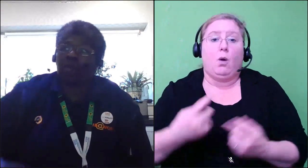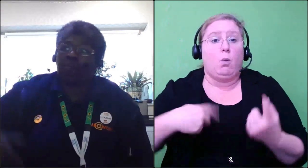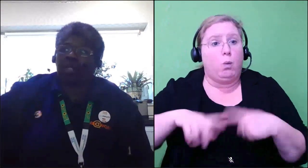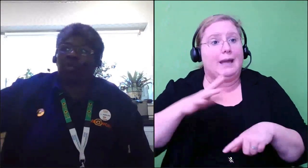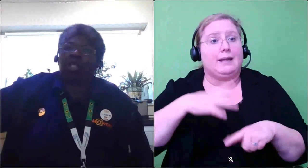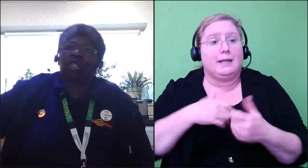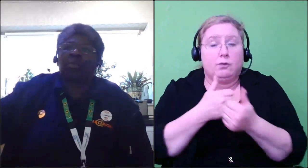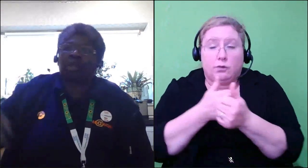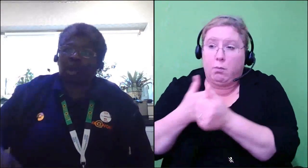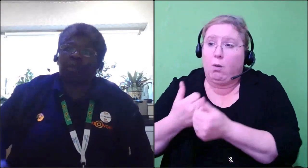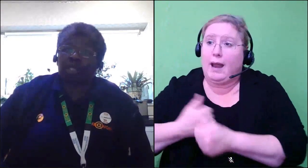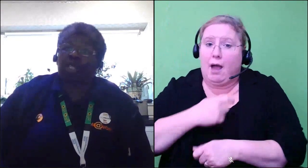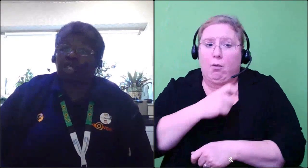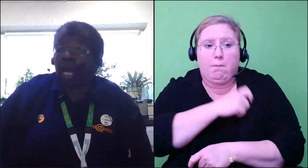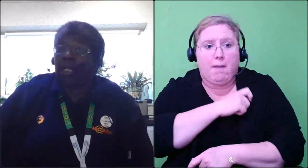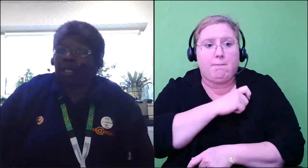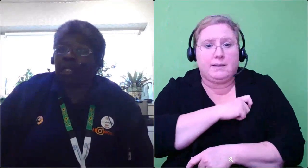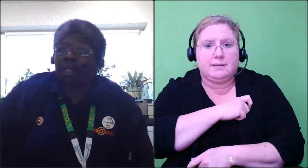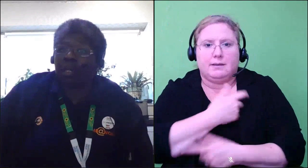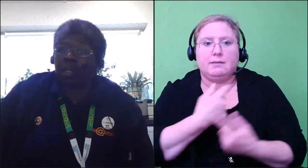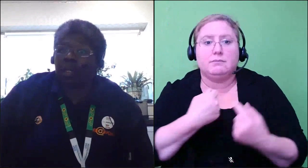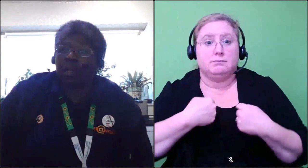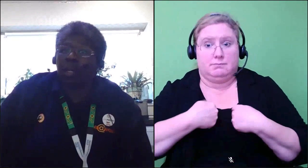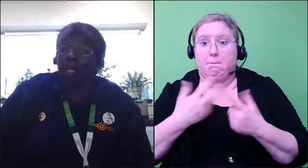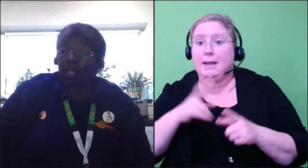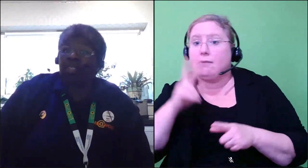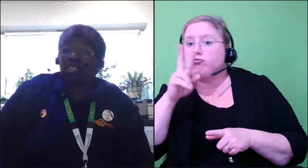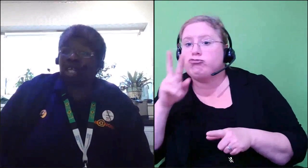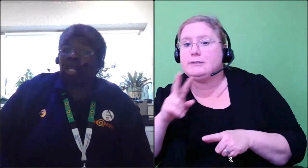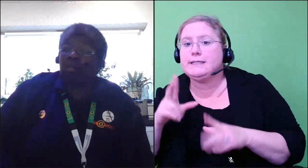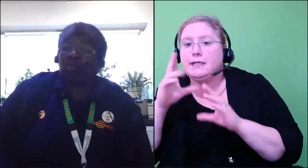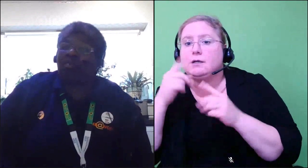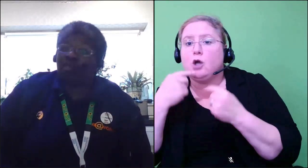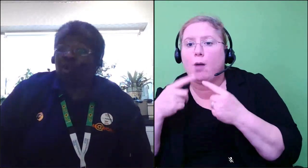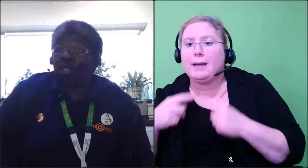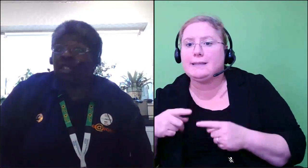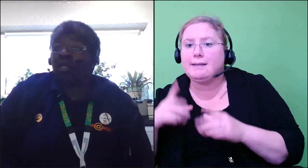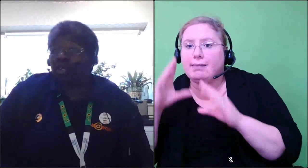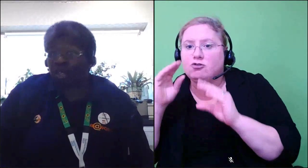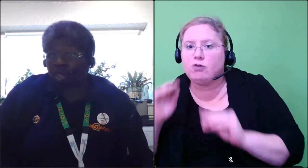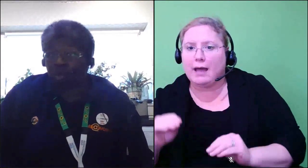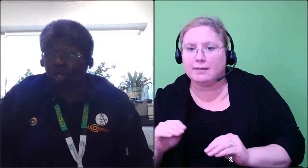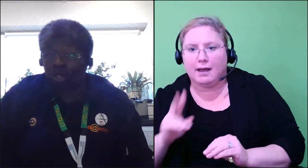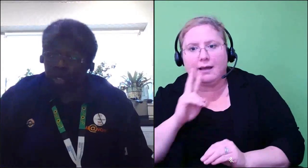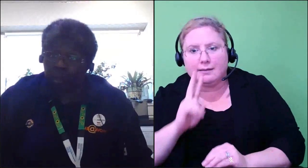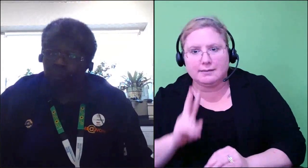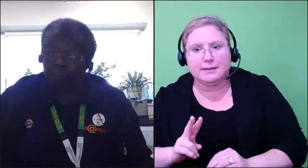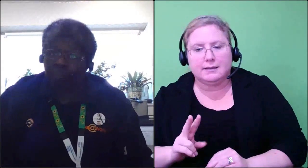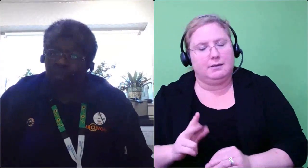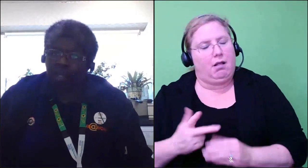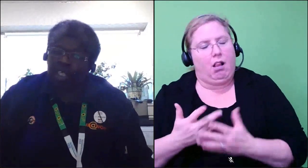I've been looking at some of the comments in the chat, and I can see we've always got a lot of work to do.